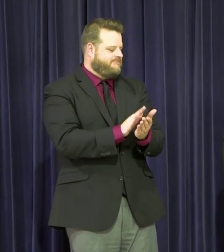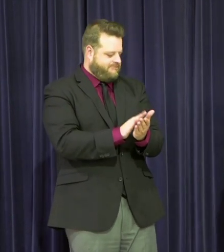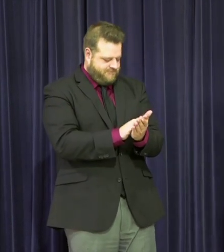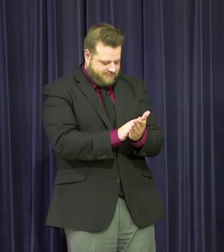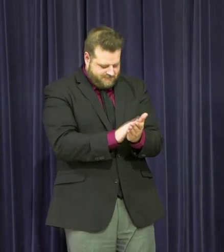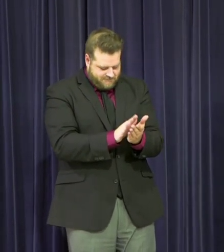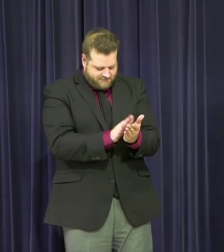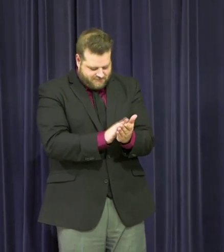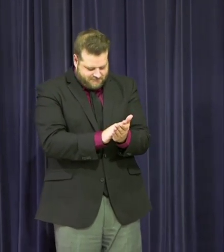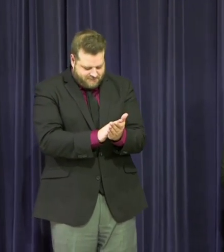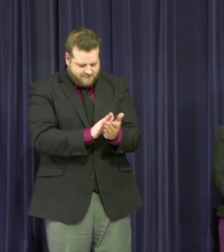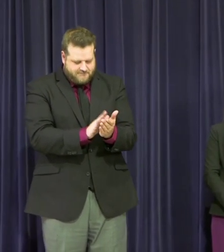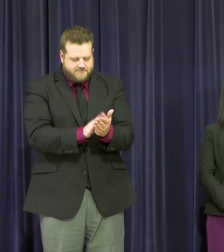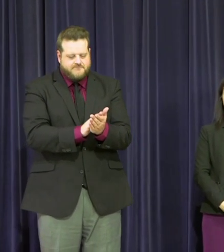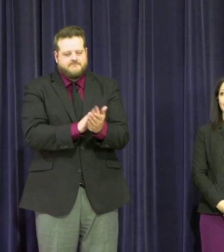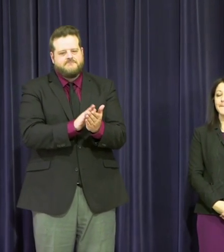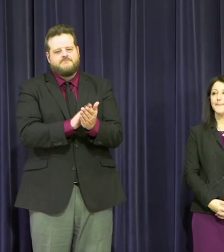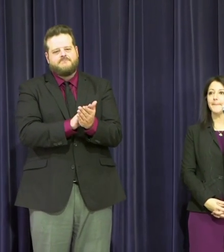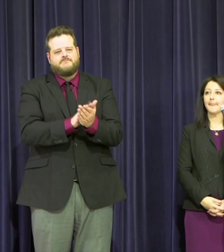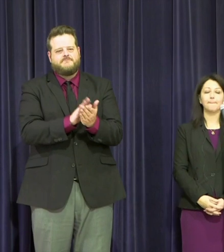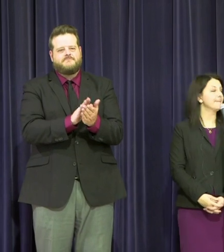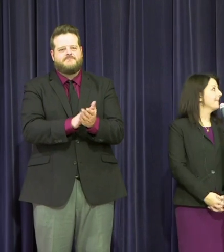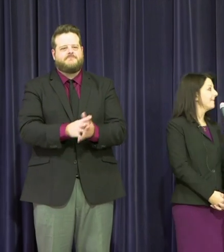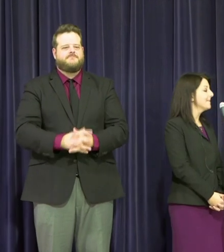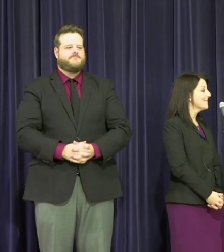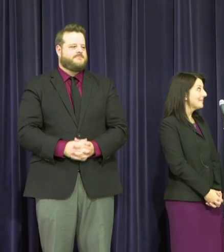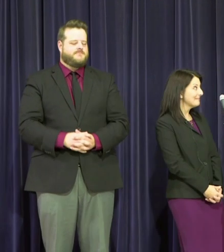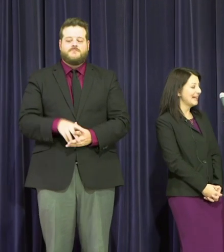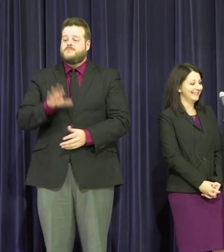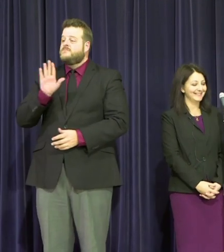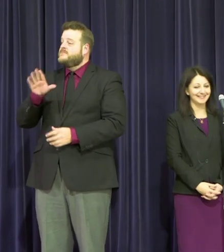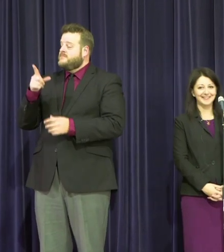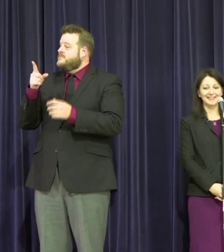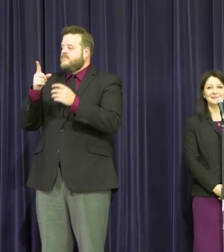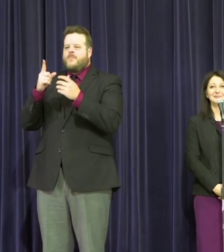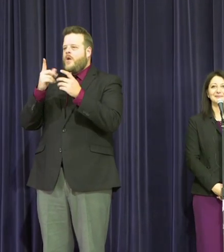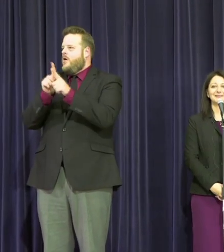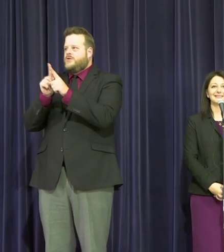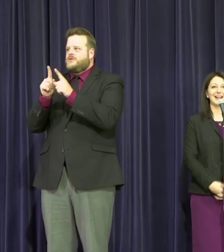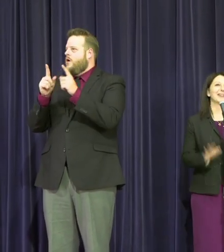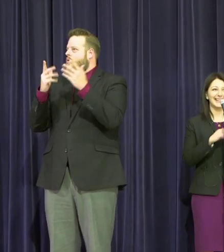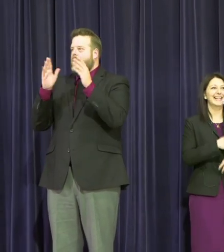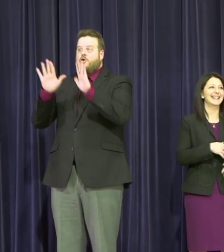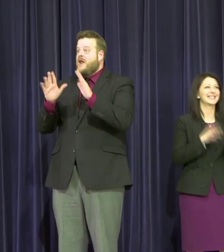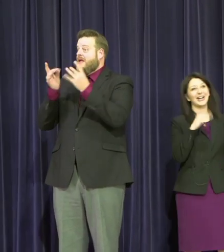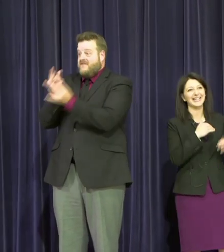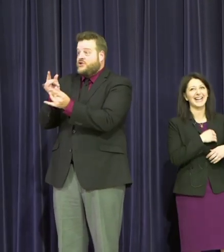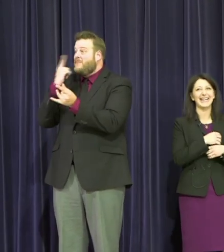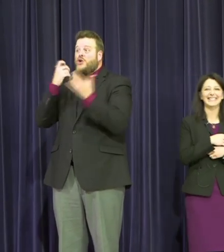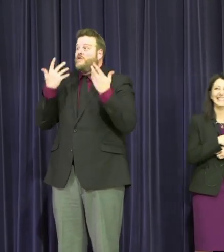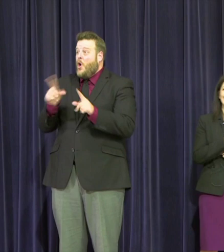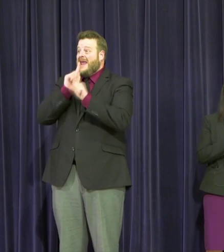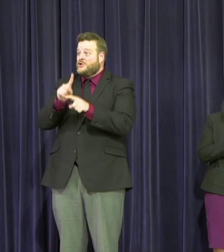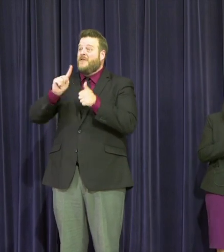You're also incredibly efficient, because you already answered the first three questions.